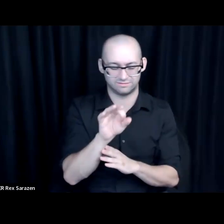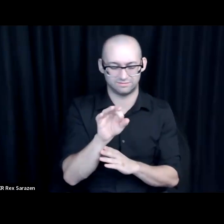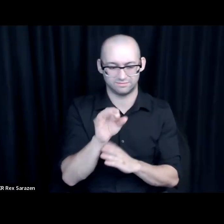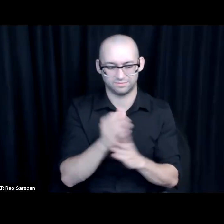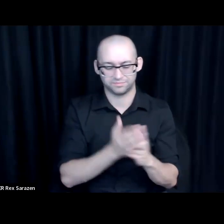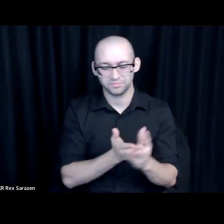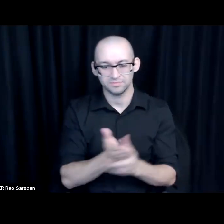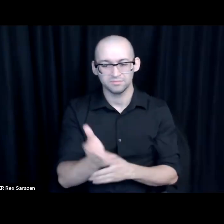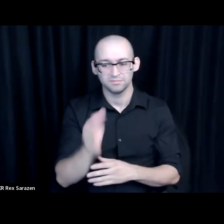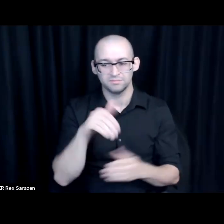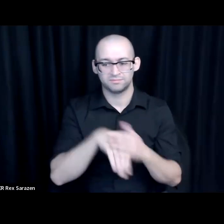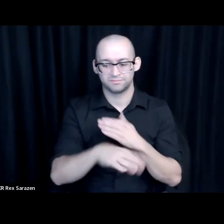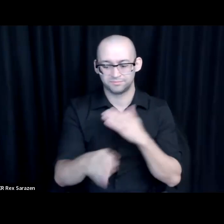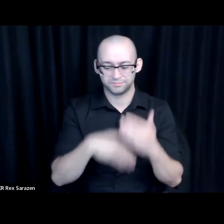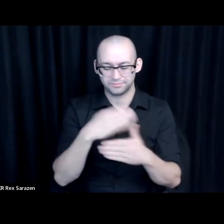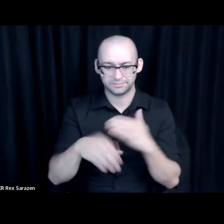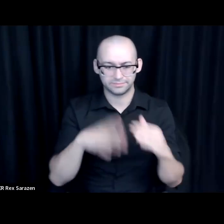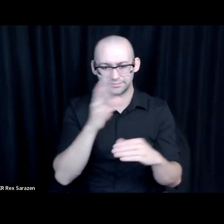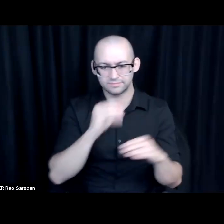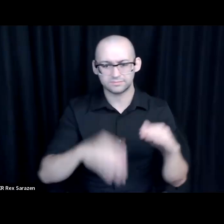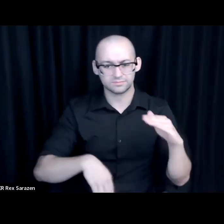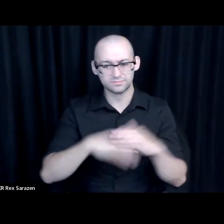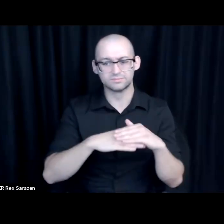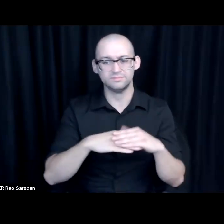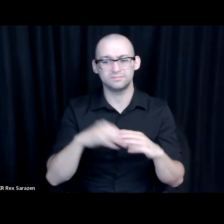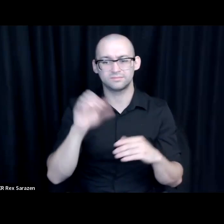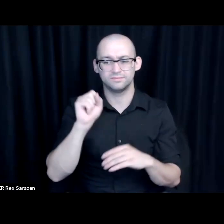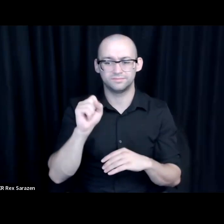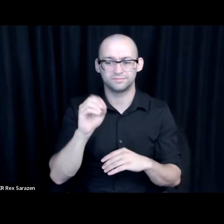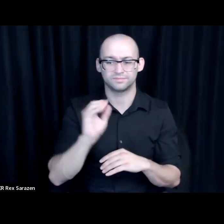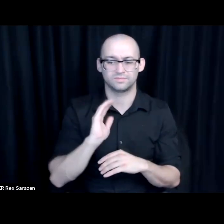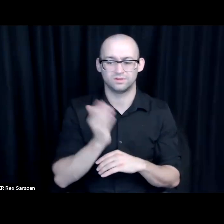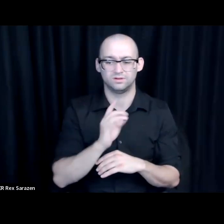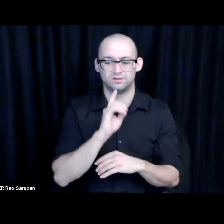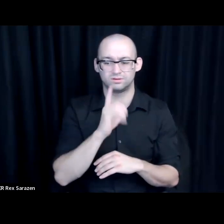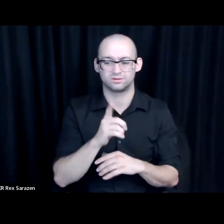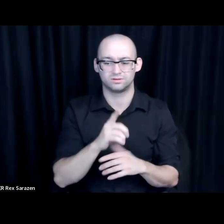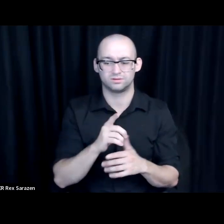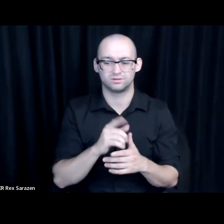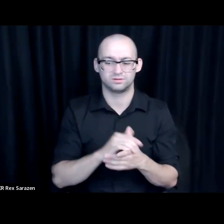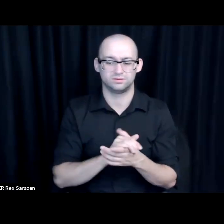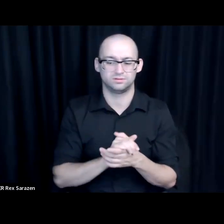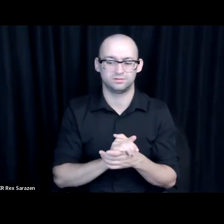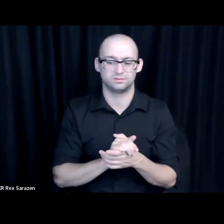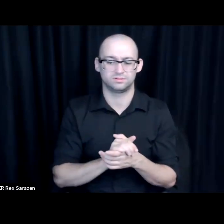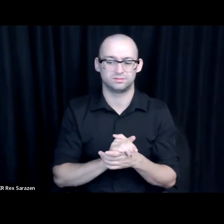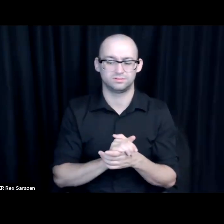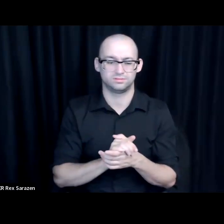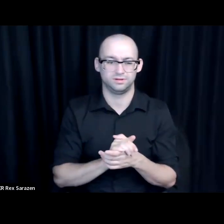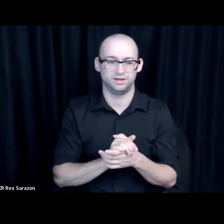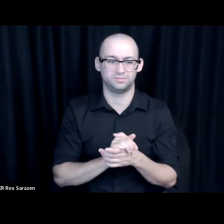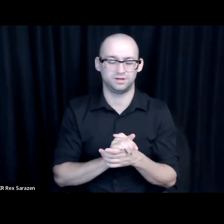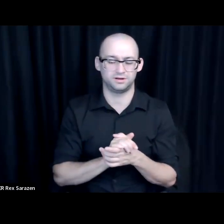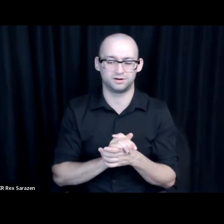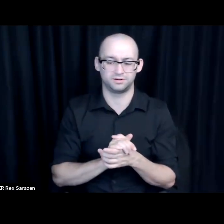and capacity. And so we were really honored to meet with you and look forward to continuing to